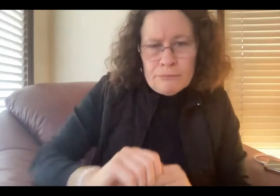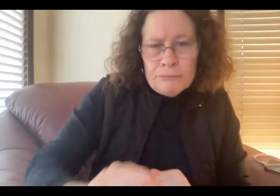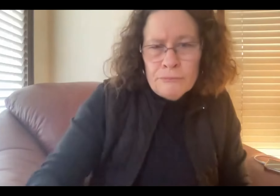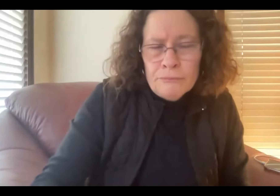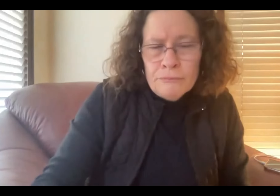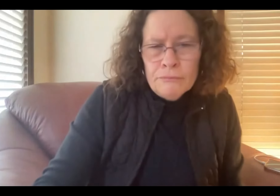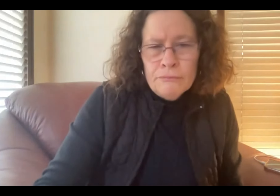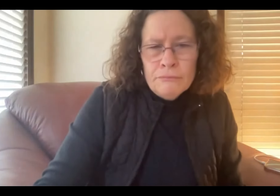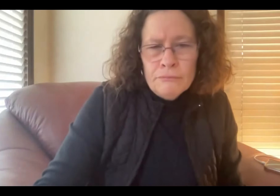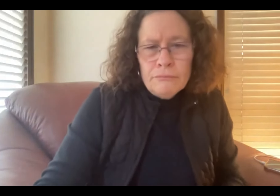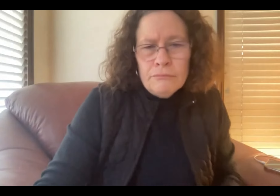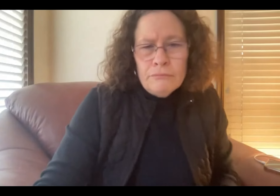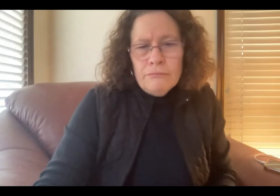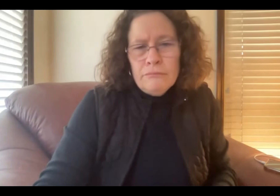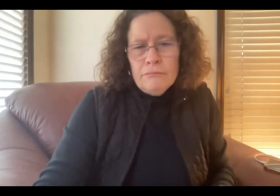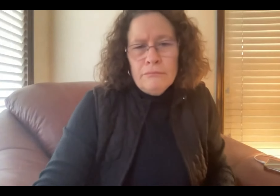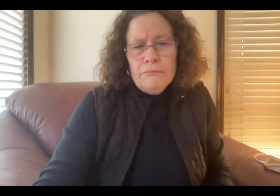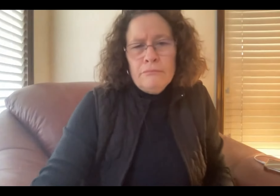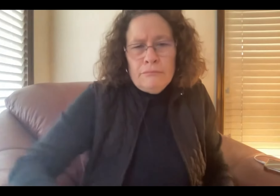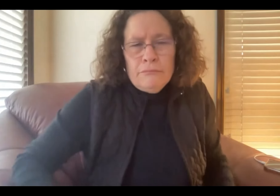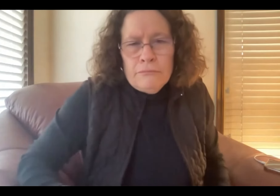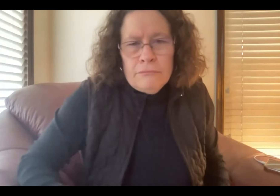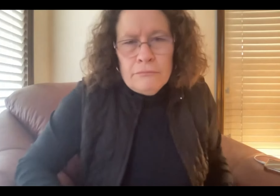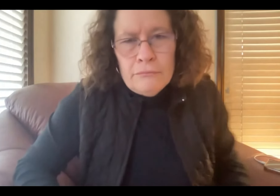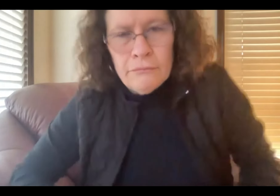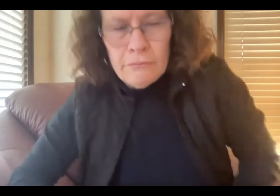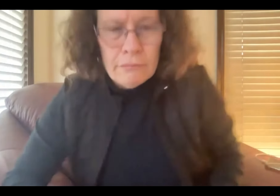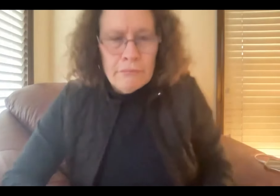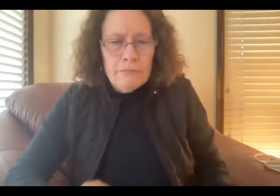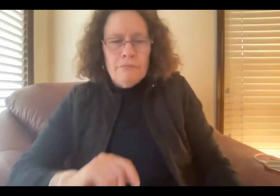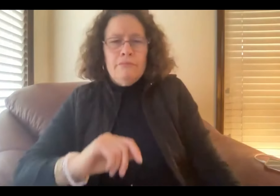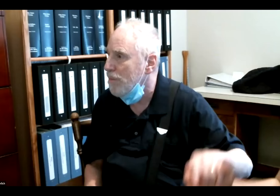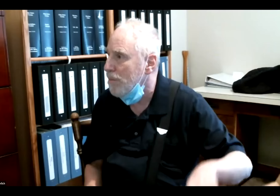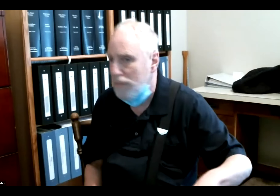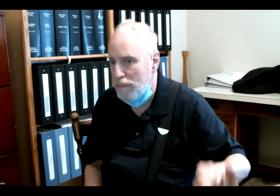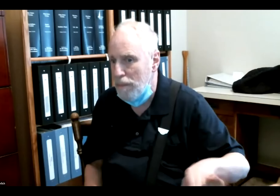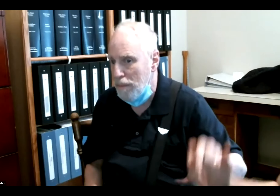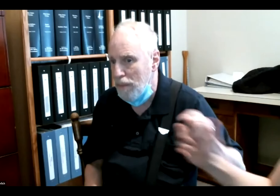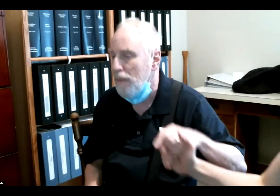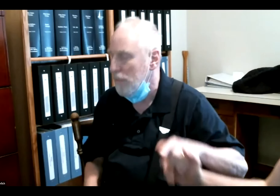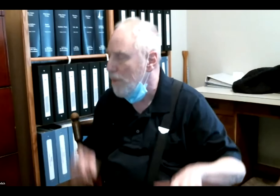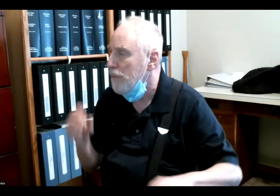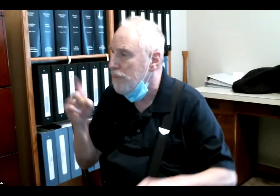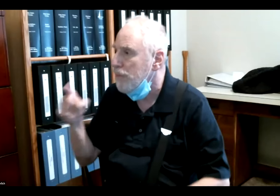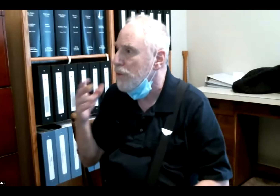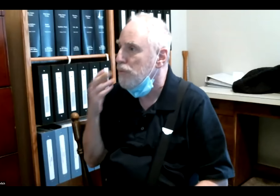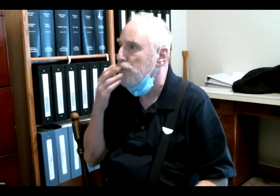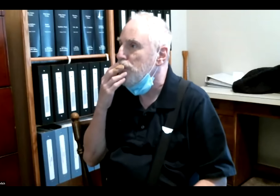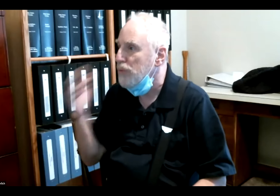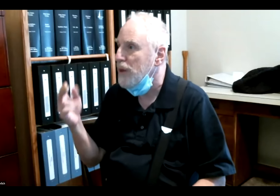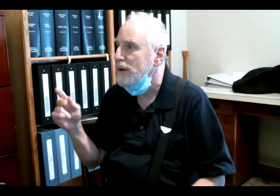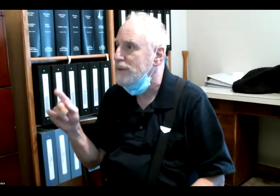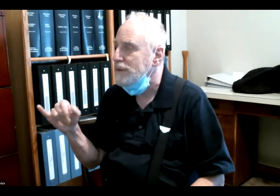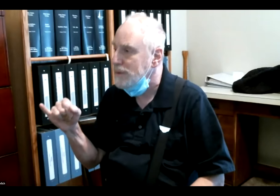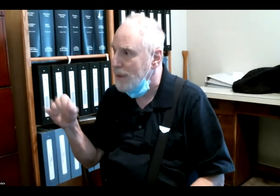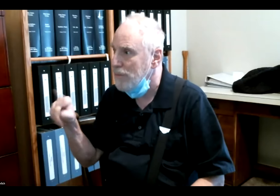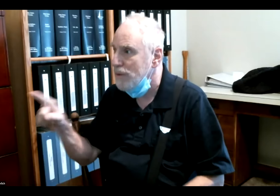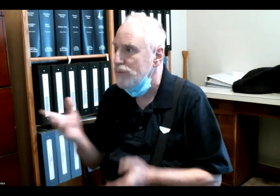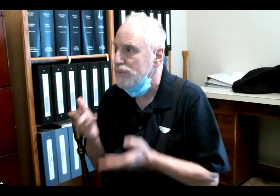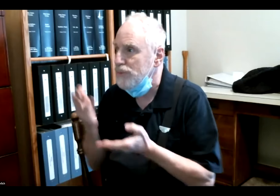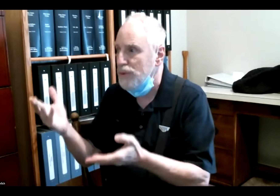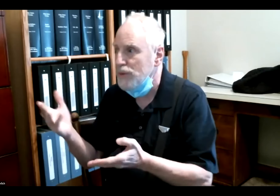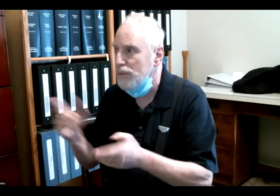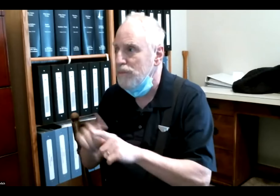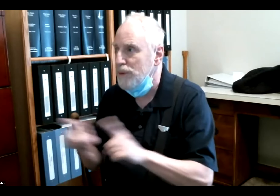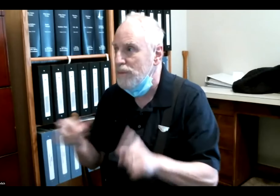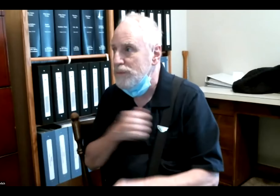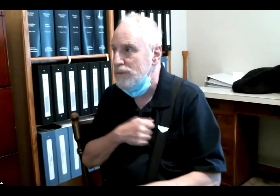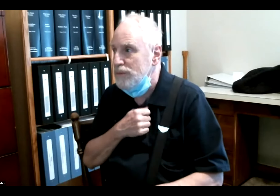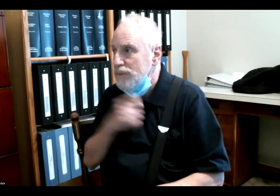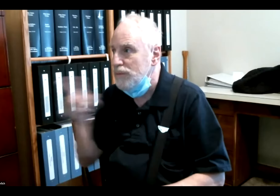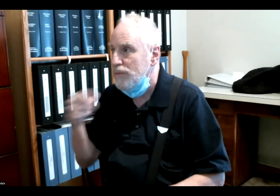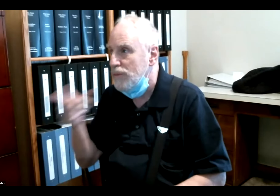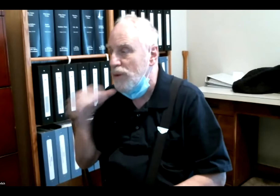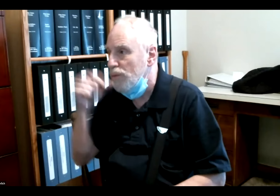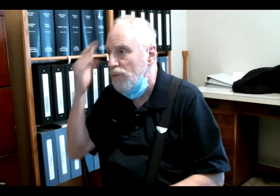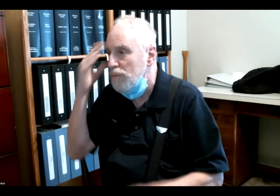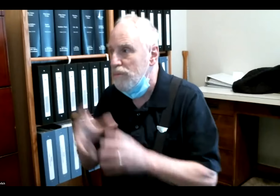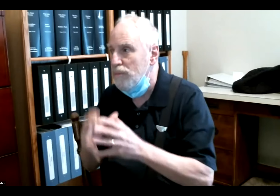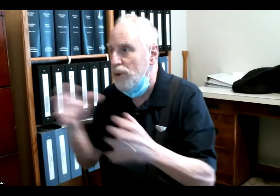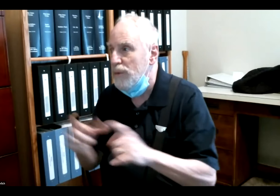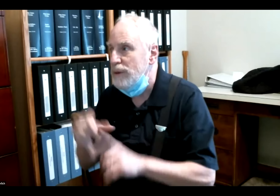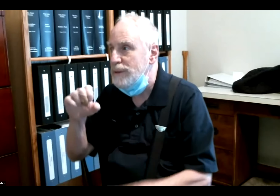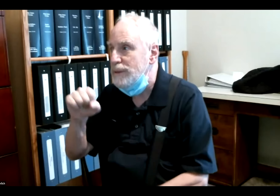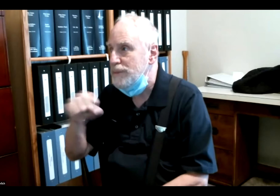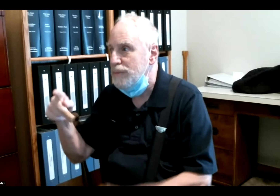I want to make sure we know what's needed. >> Stephen: Thank you Kim for mentioning that.